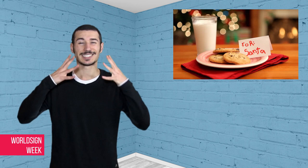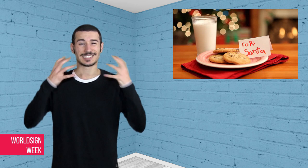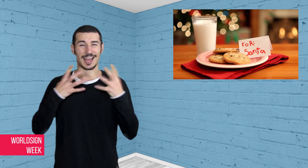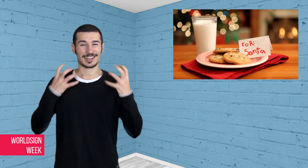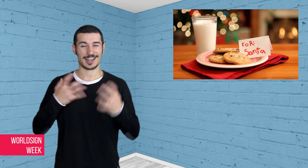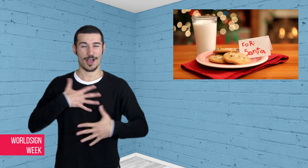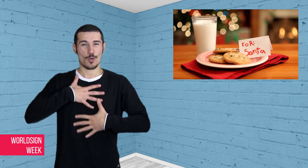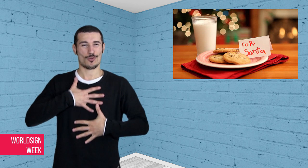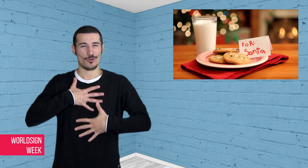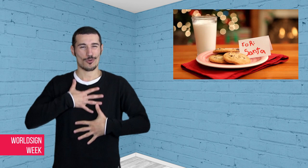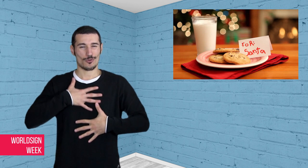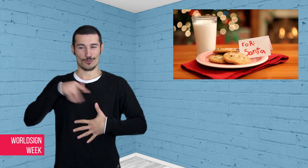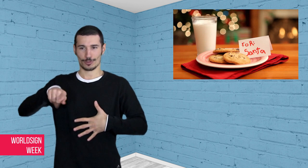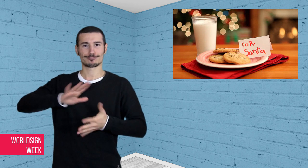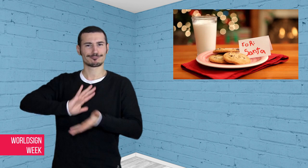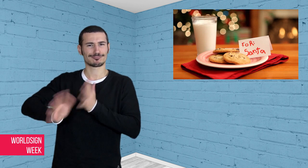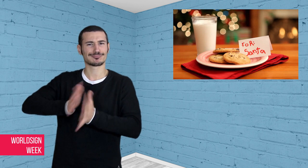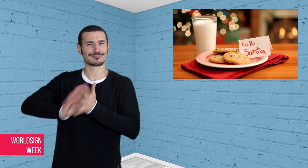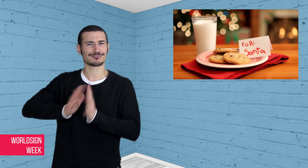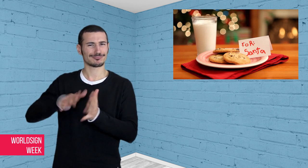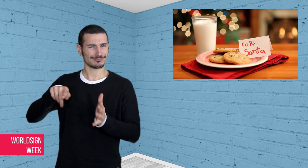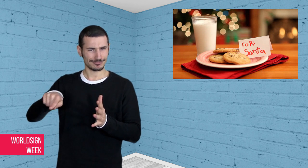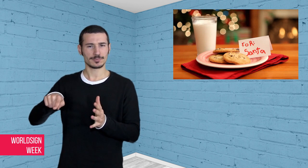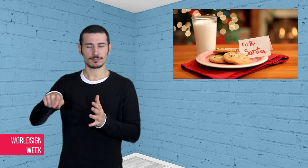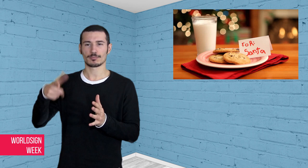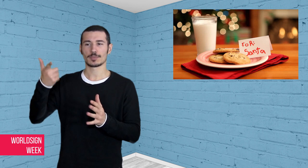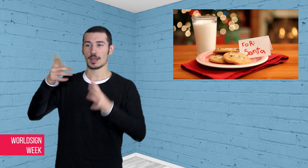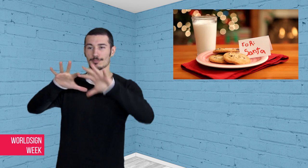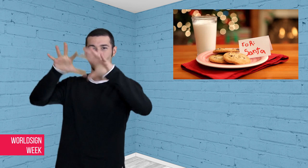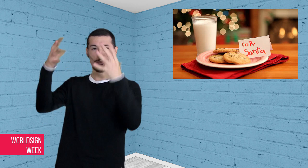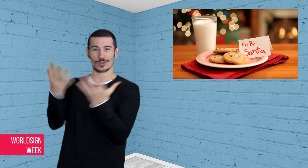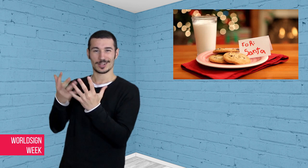Alessio: Signing Santa has just arrived